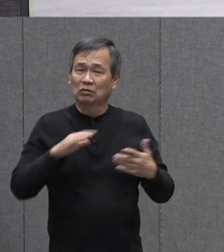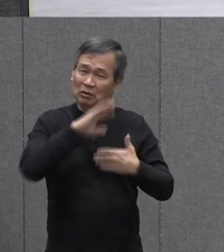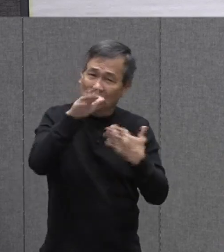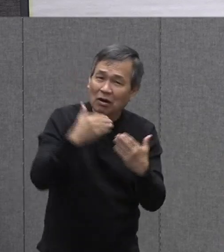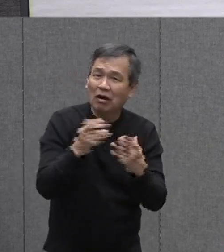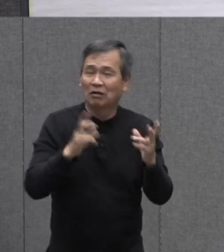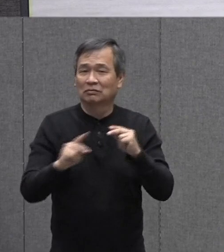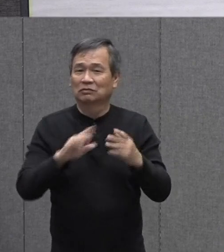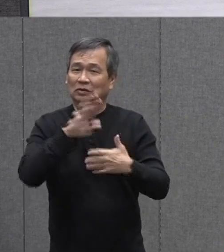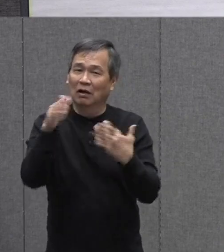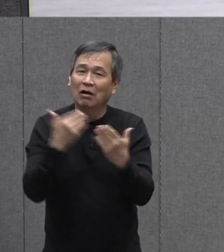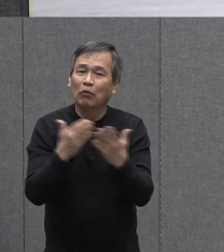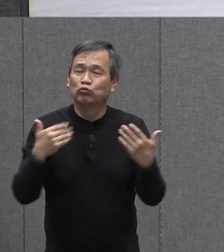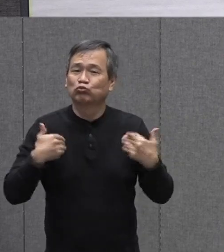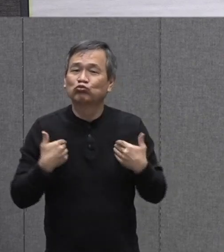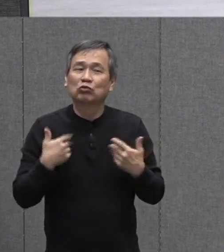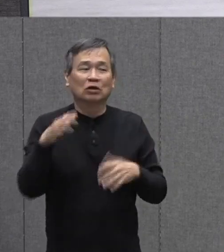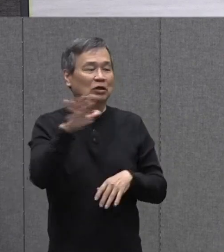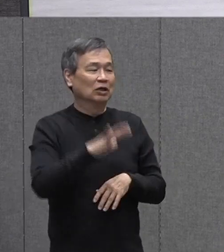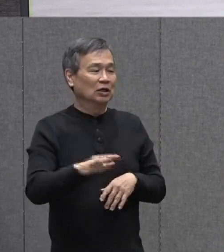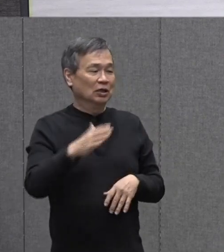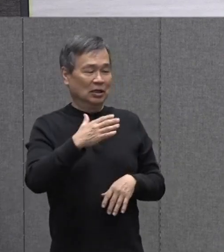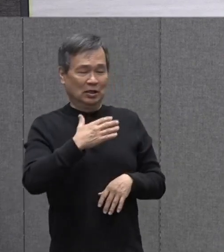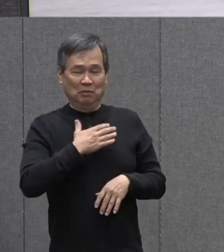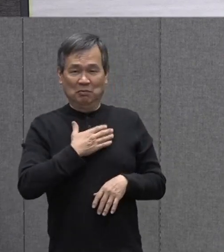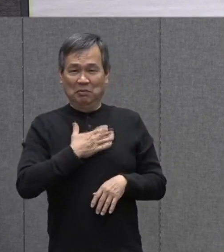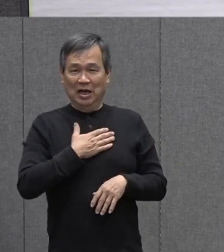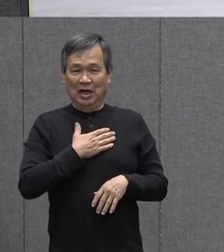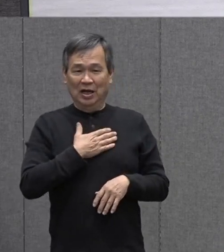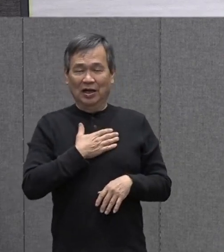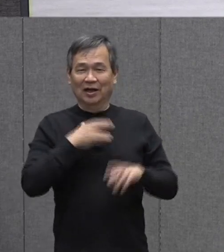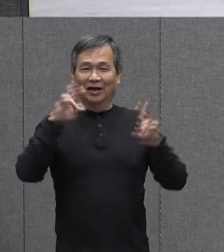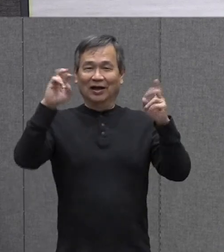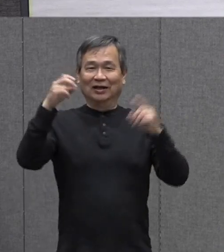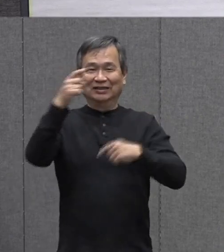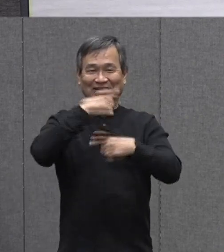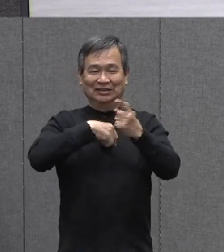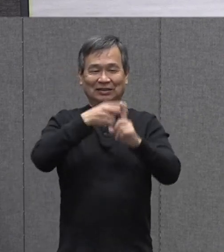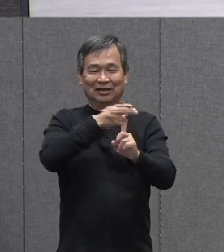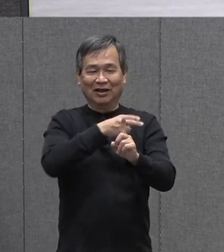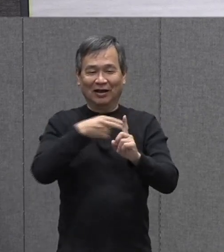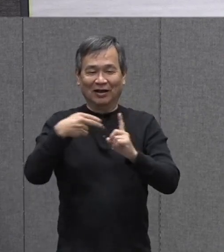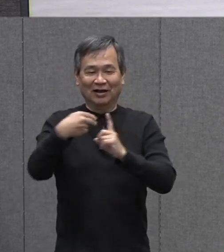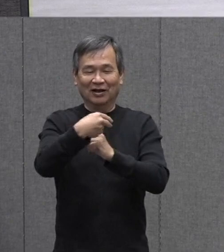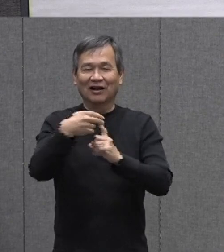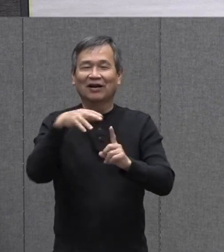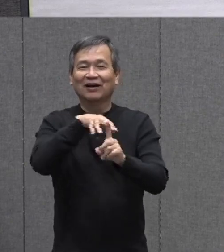'cause it made me think not just about my habitat, but the habitat of many, many other creatures.